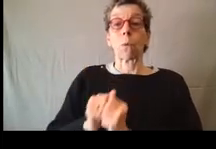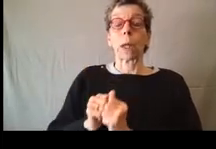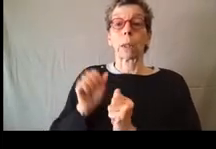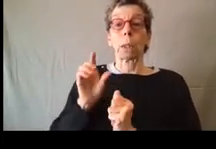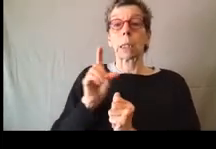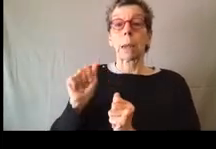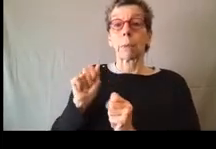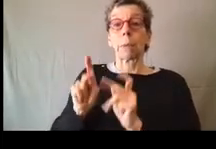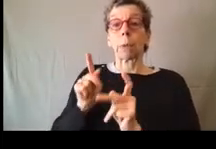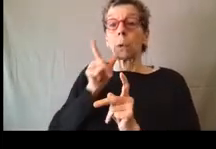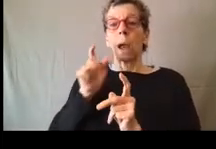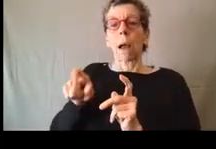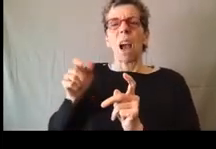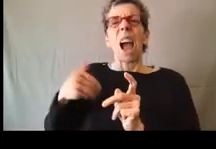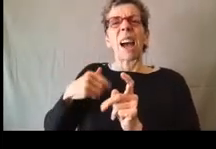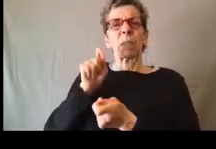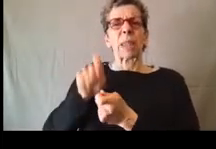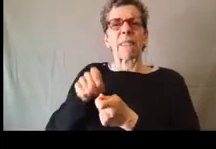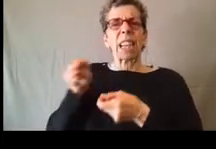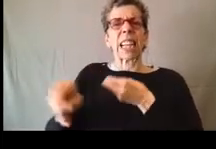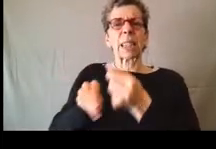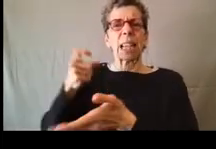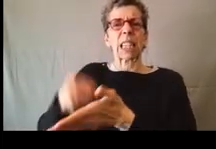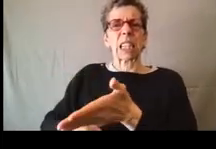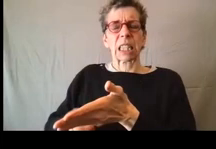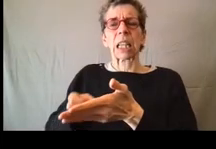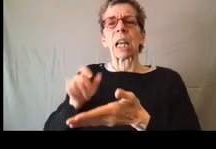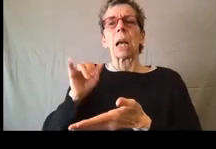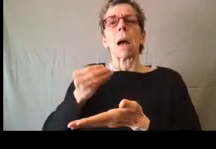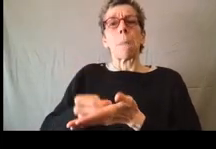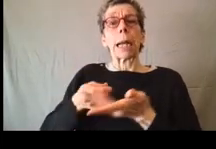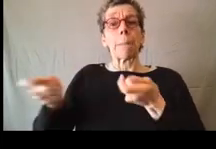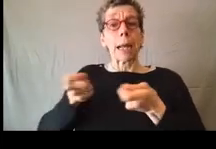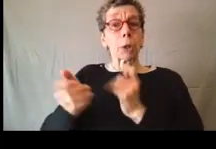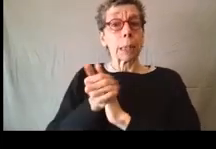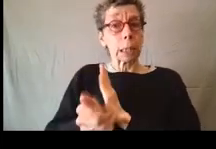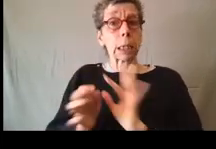disability expenses. Money management is a basic and necessary skill. It requires interaction